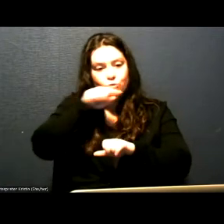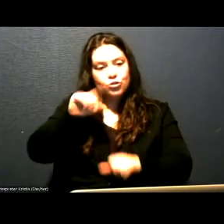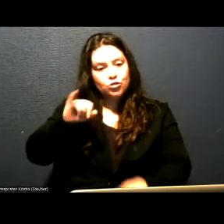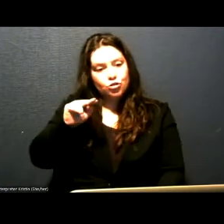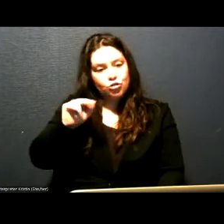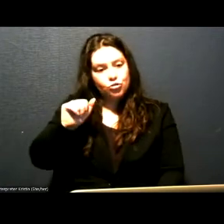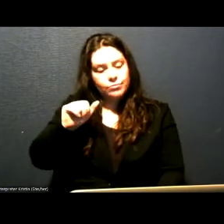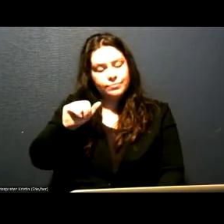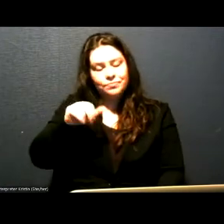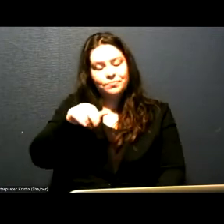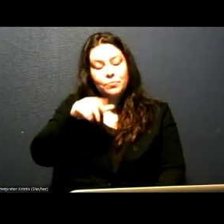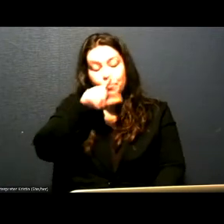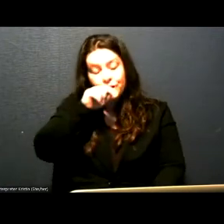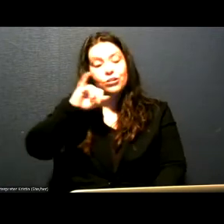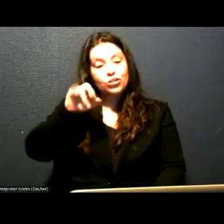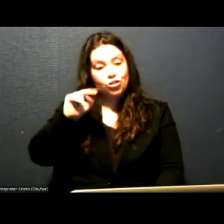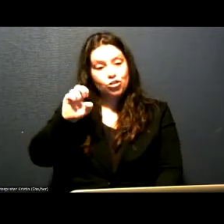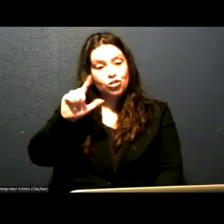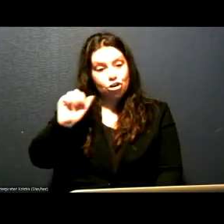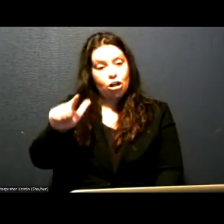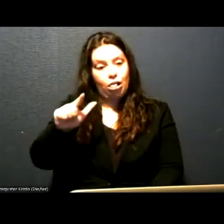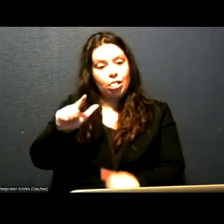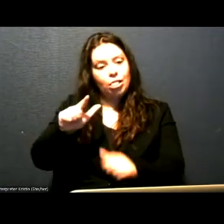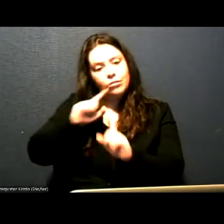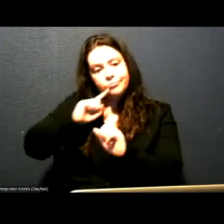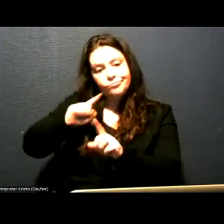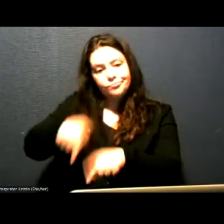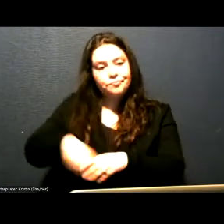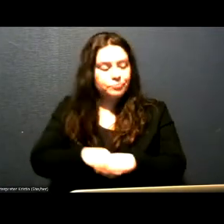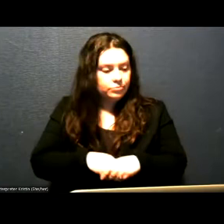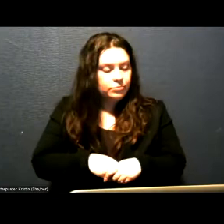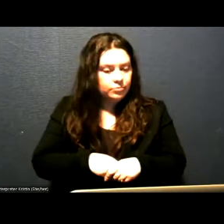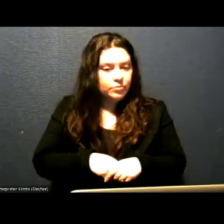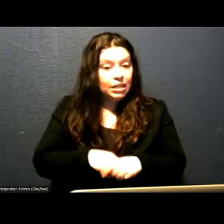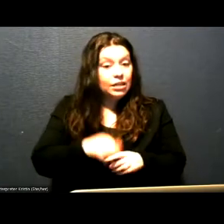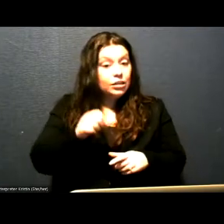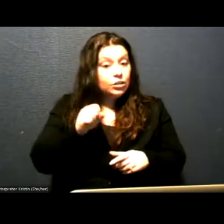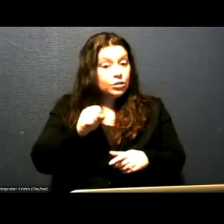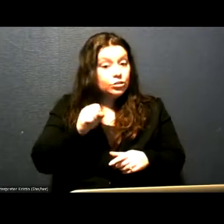you've done a lot with your data in, you know, kind of influencing action. Can you tell us about, you know,